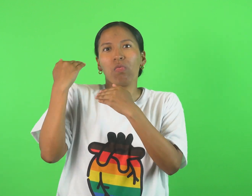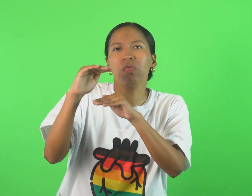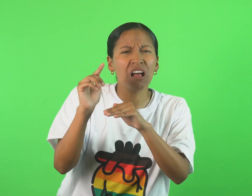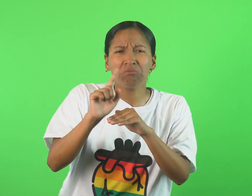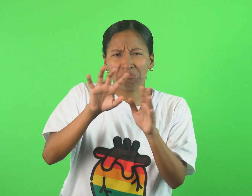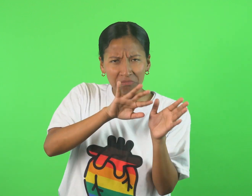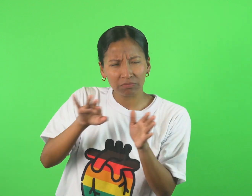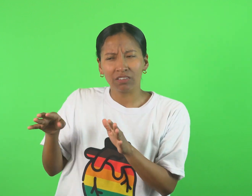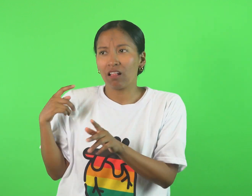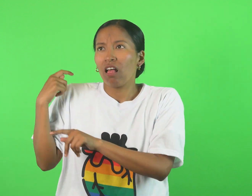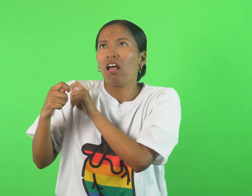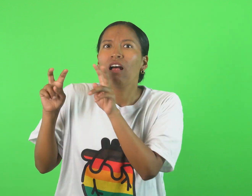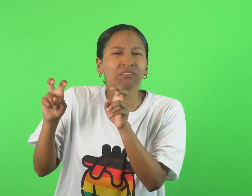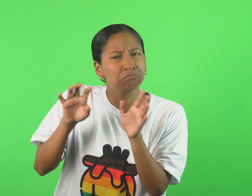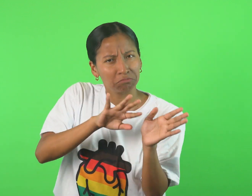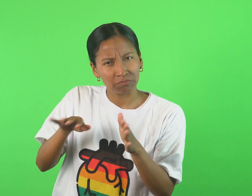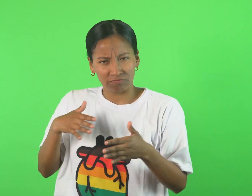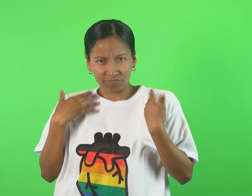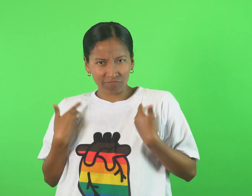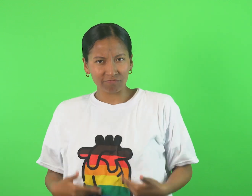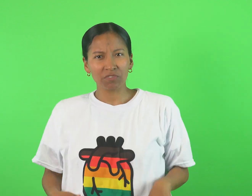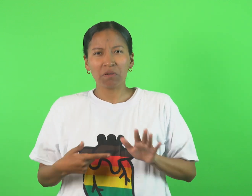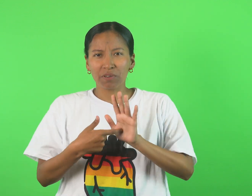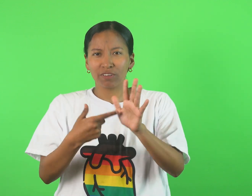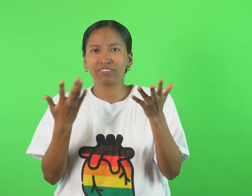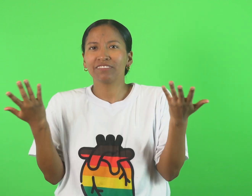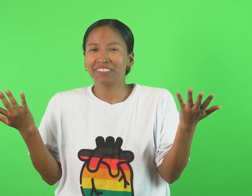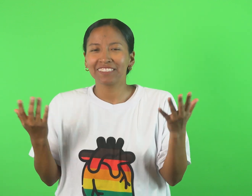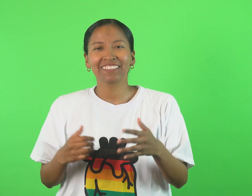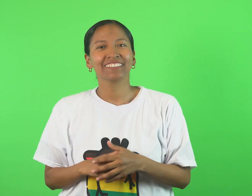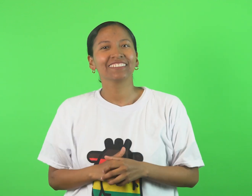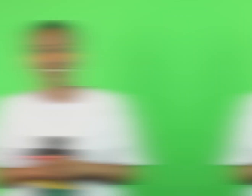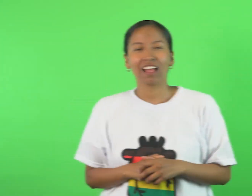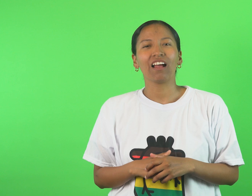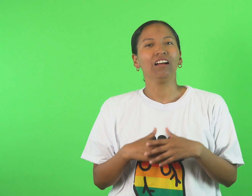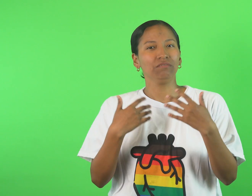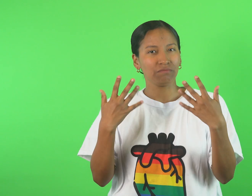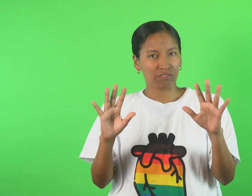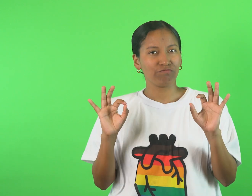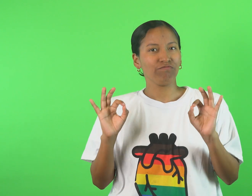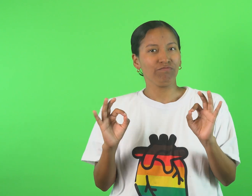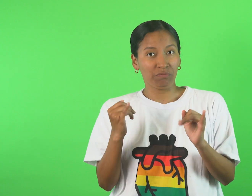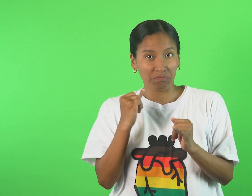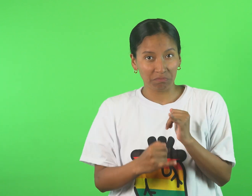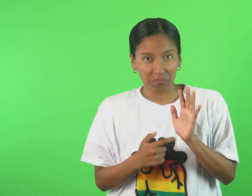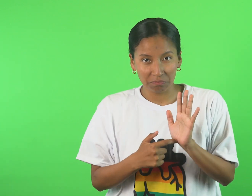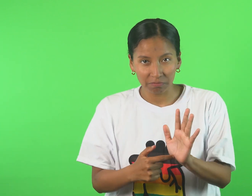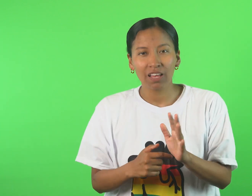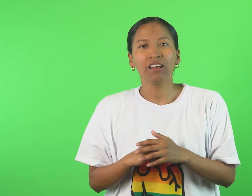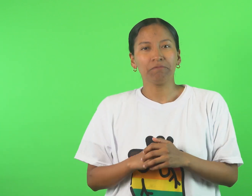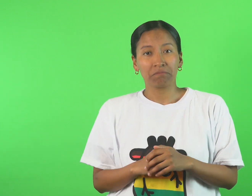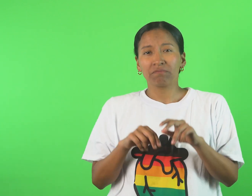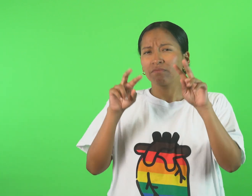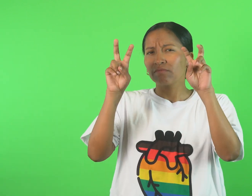ourselves to what is ‘traditional’ or is expected! Finally,